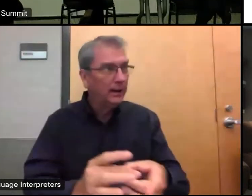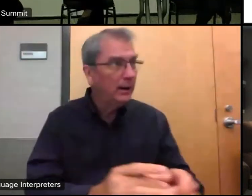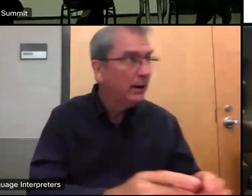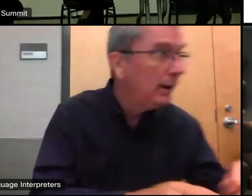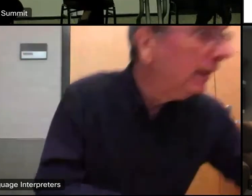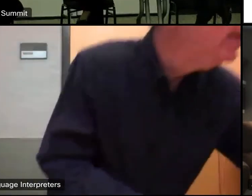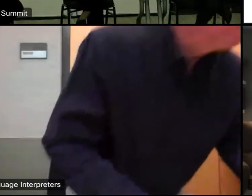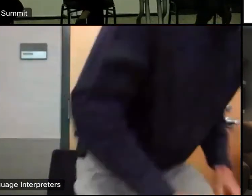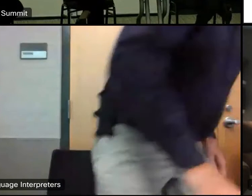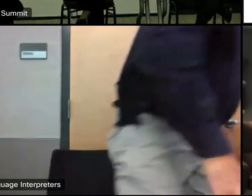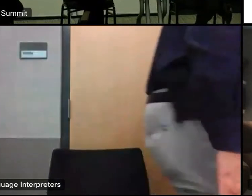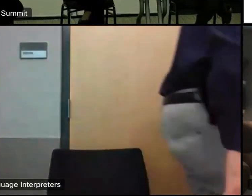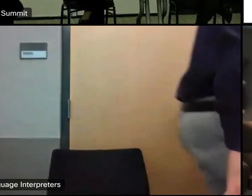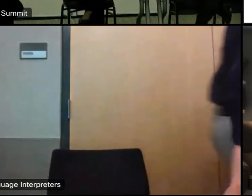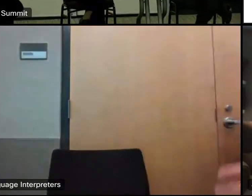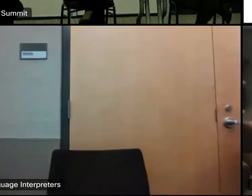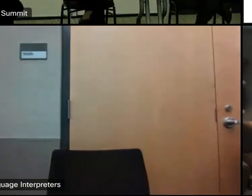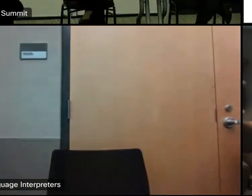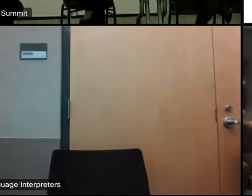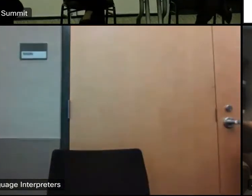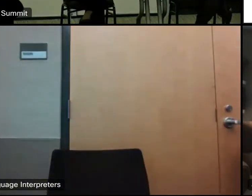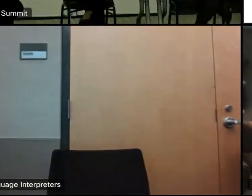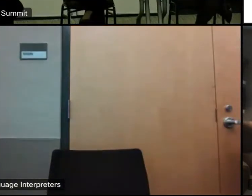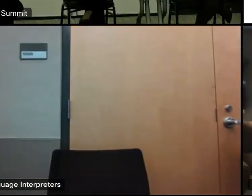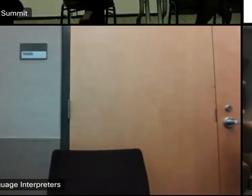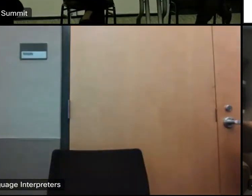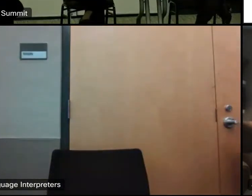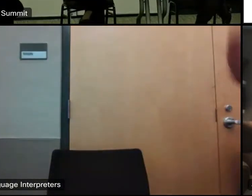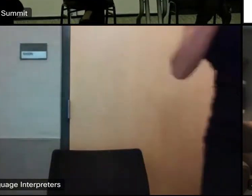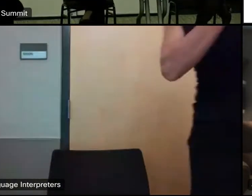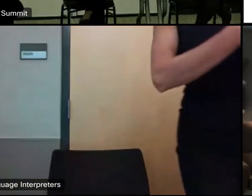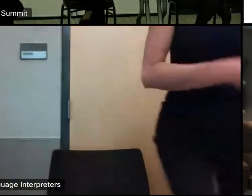It's an excellent answer and 1 that I think we've thought about at the state level, and